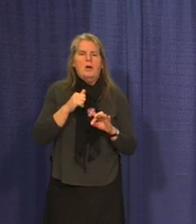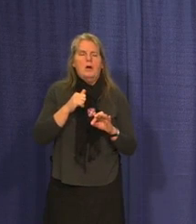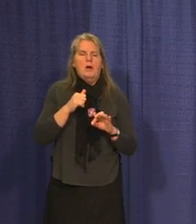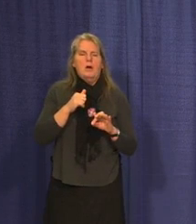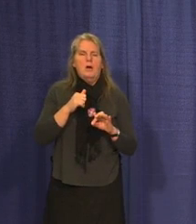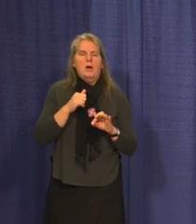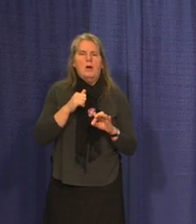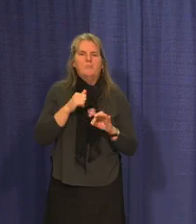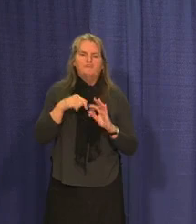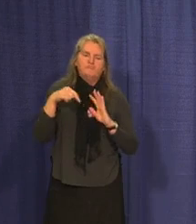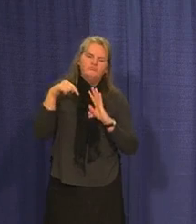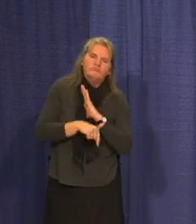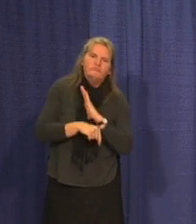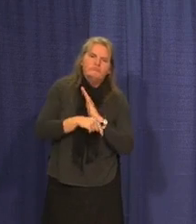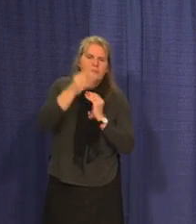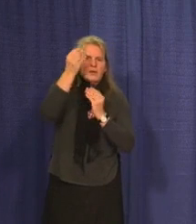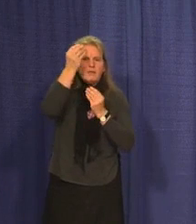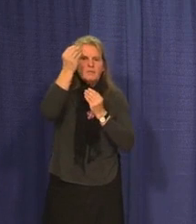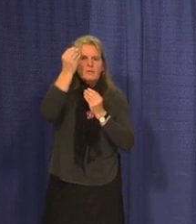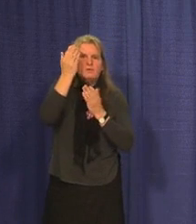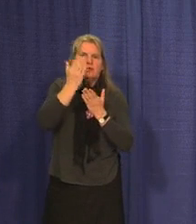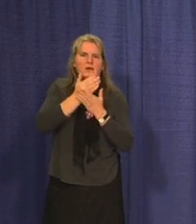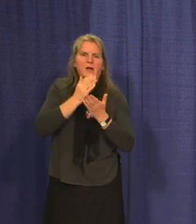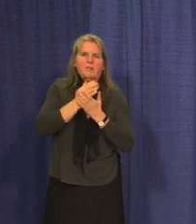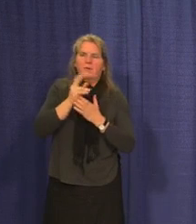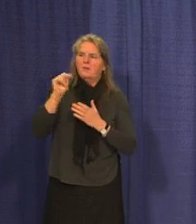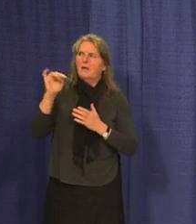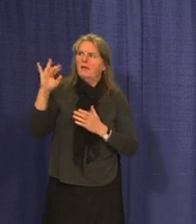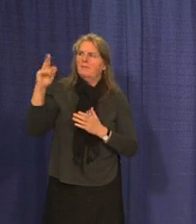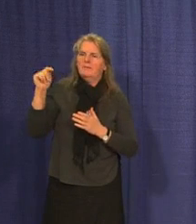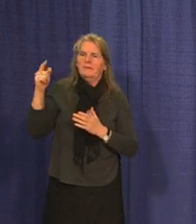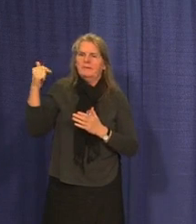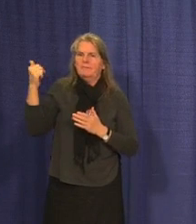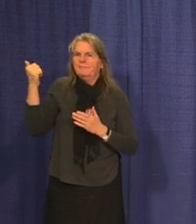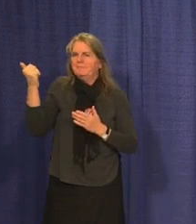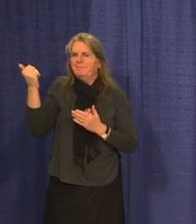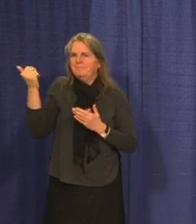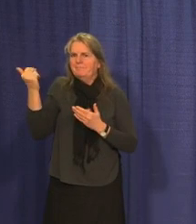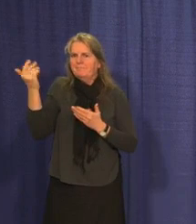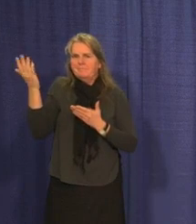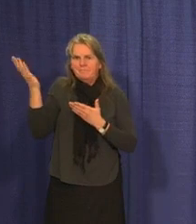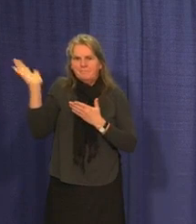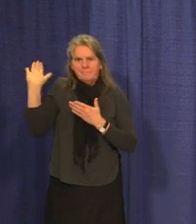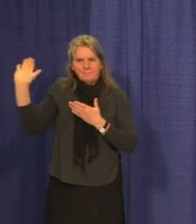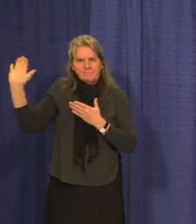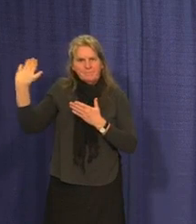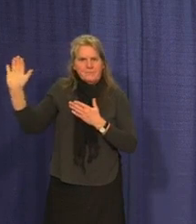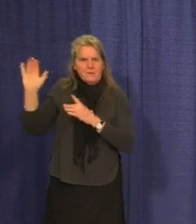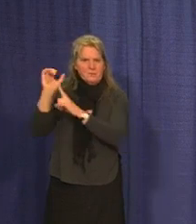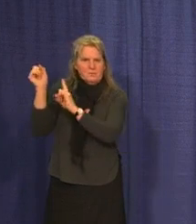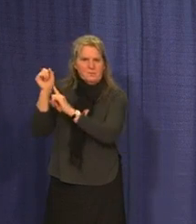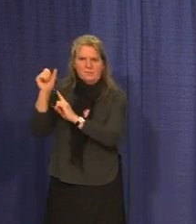speak to information about Nunavut that is not otherwise publicly available.